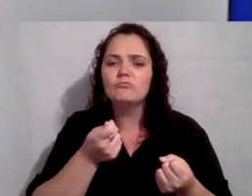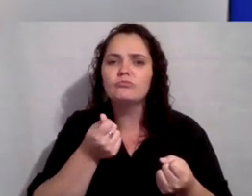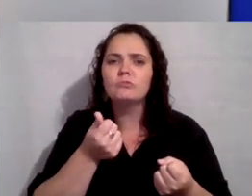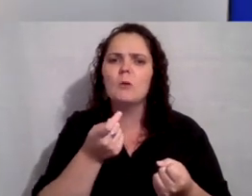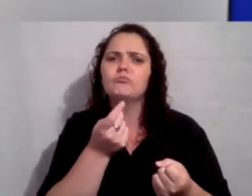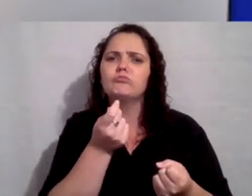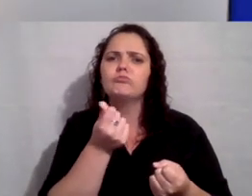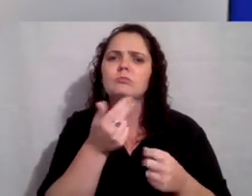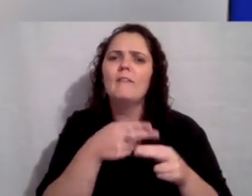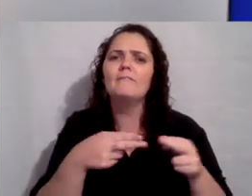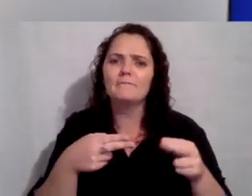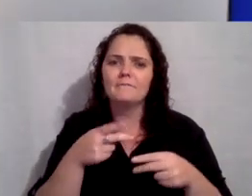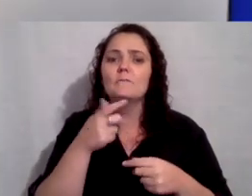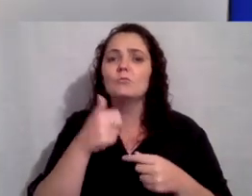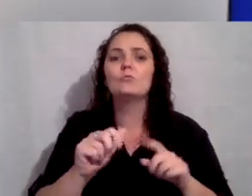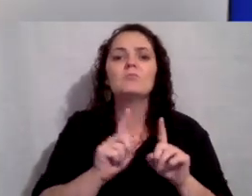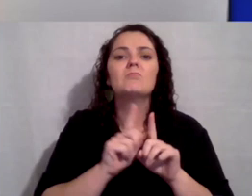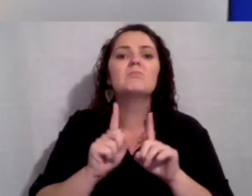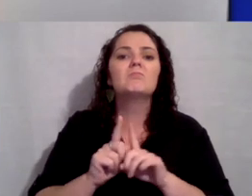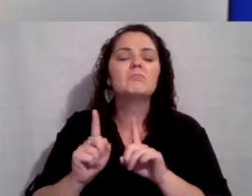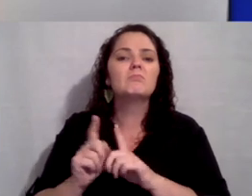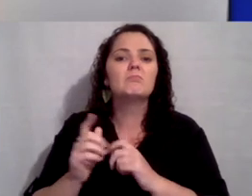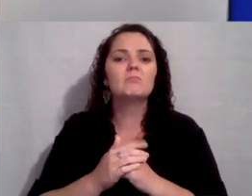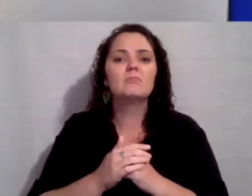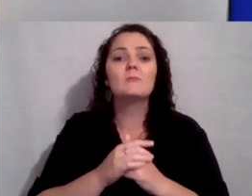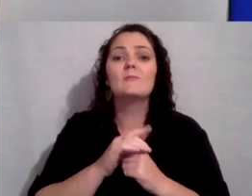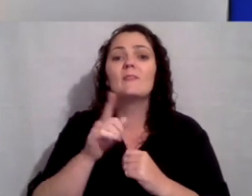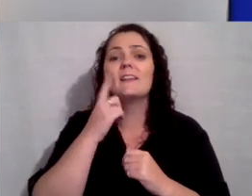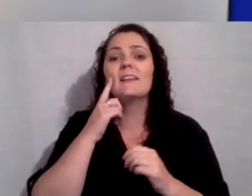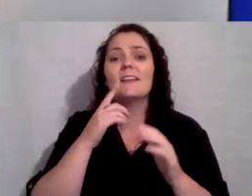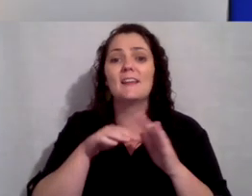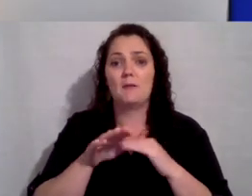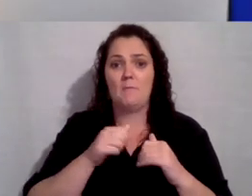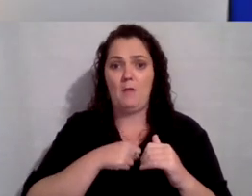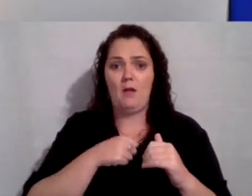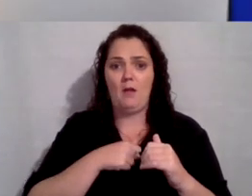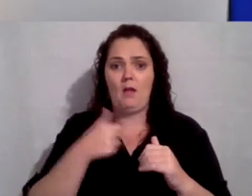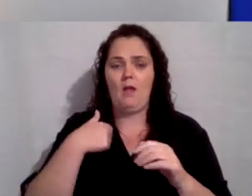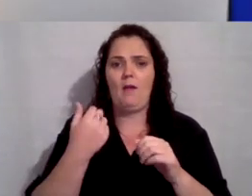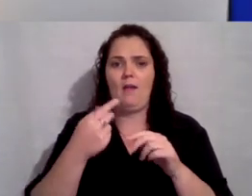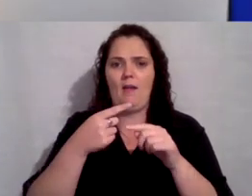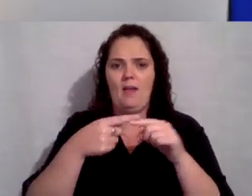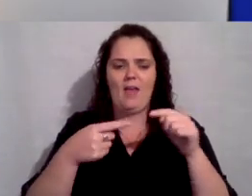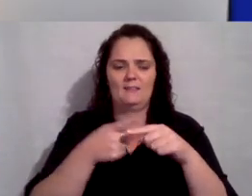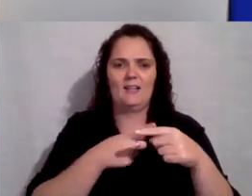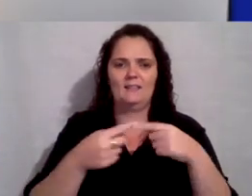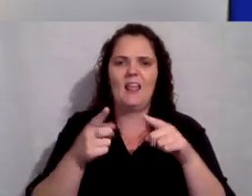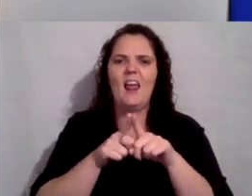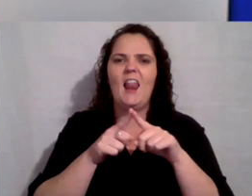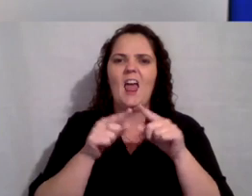handy you'll see, if you walk into my studio, you'll see all my vinyl erasers plastic erasers cut into triangular wedges, like makeup